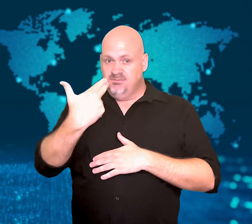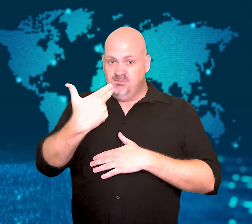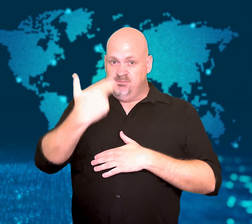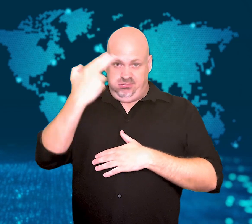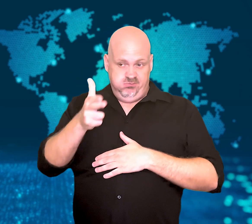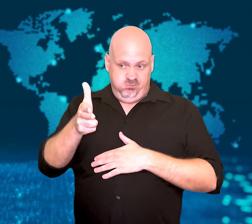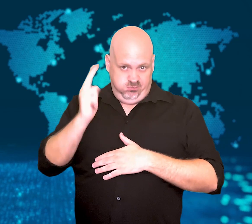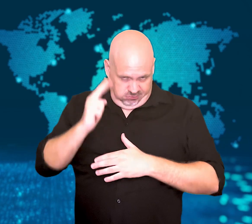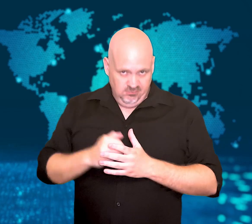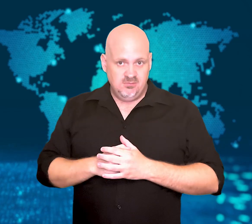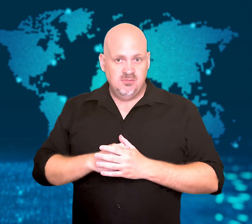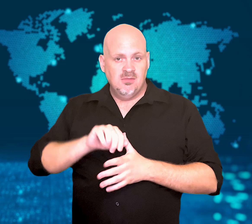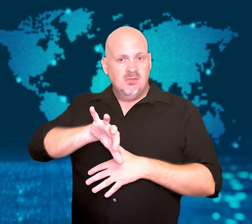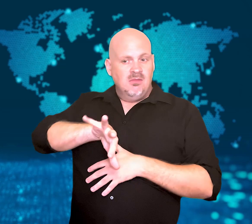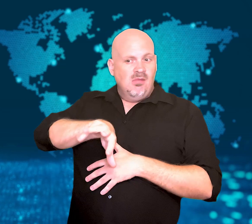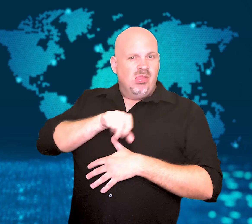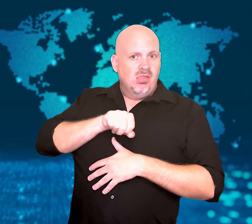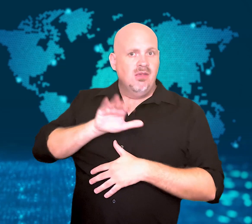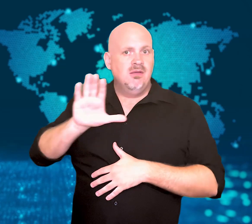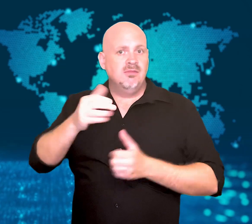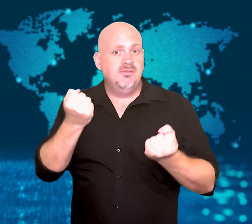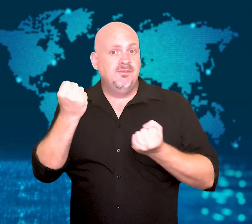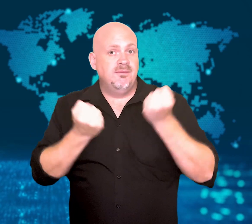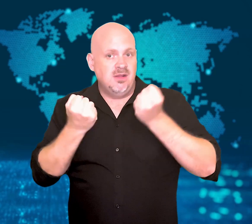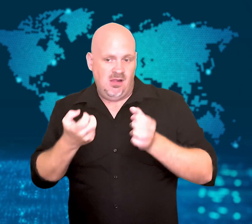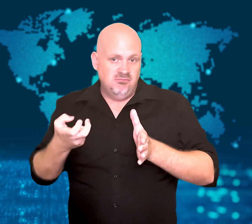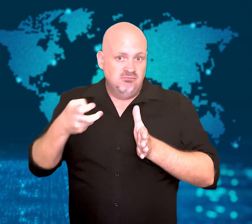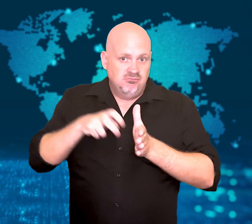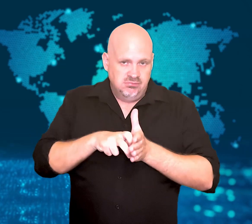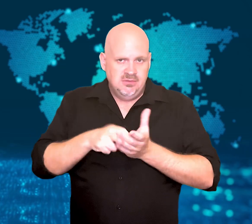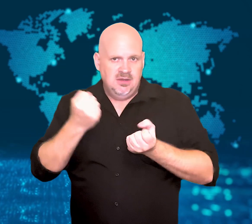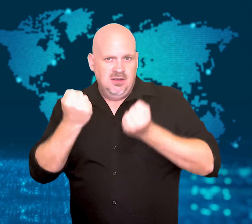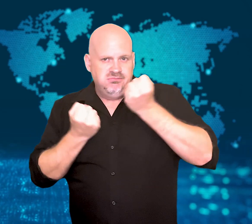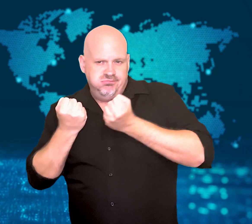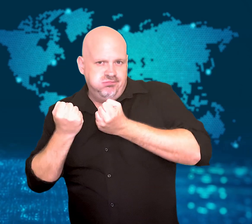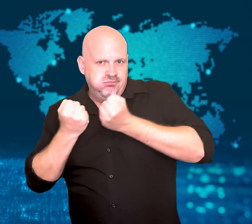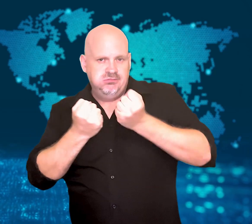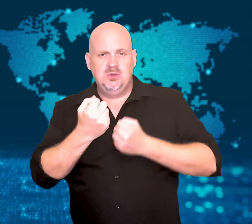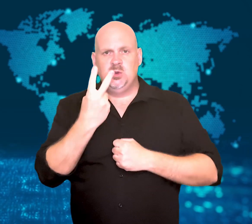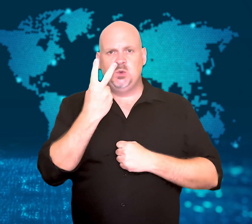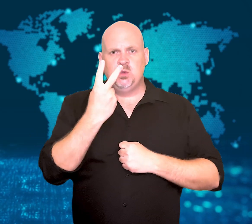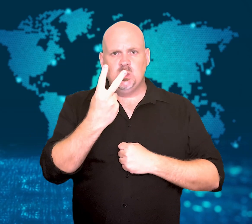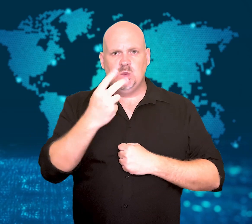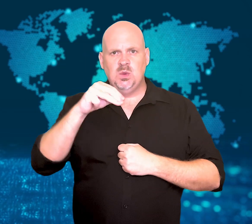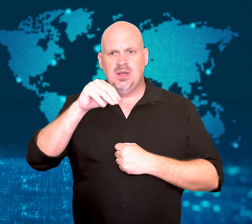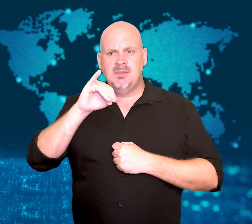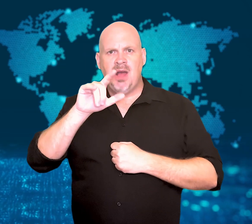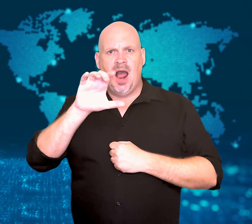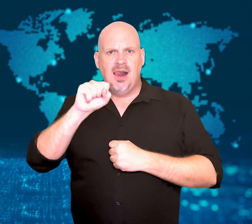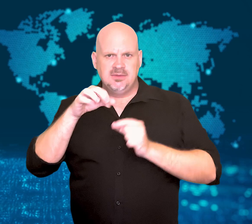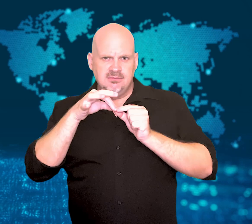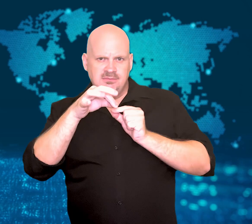and then stole her vehicle to drive 2 miles